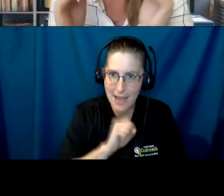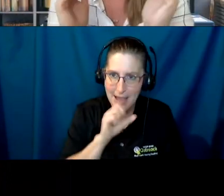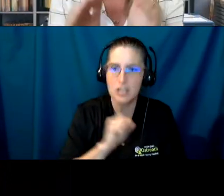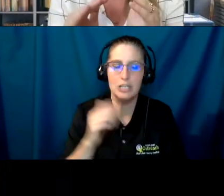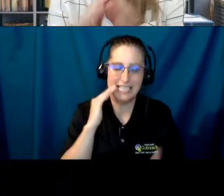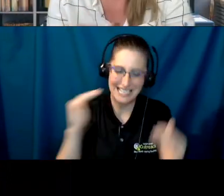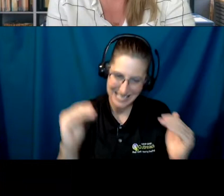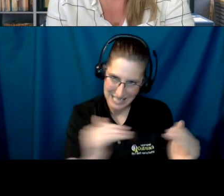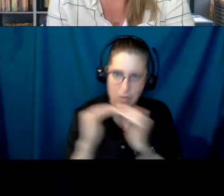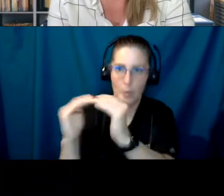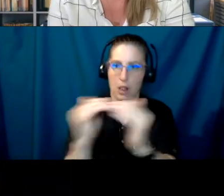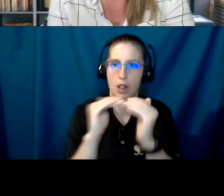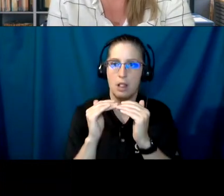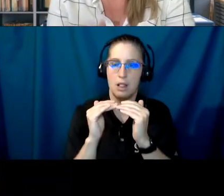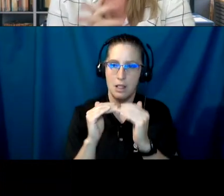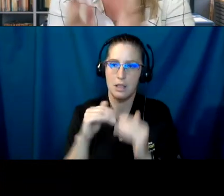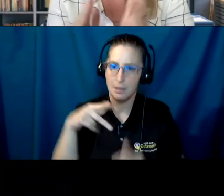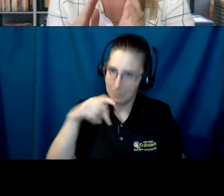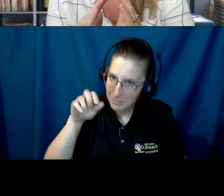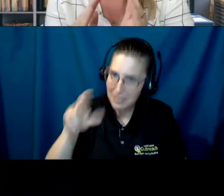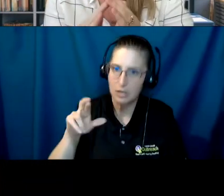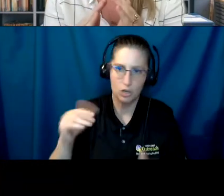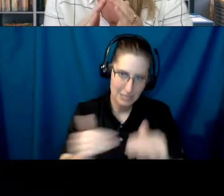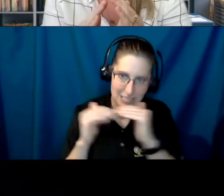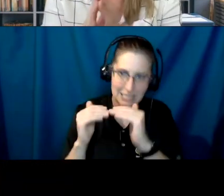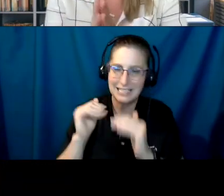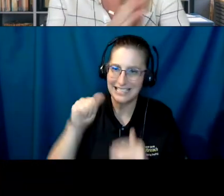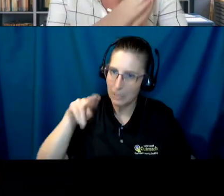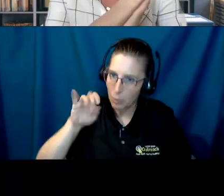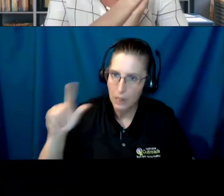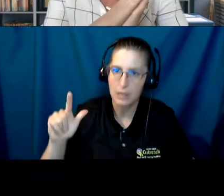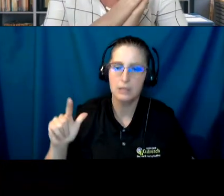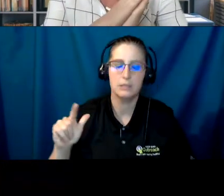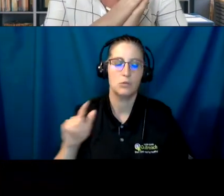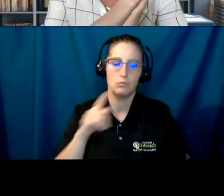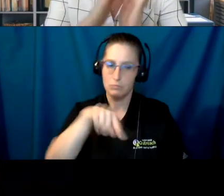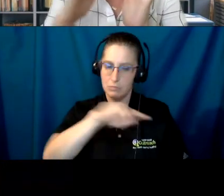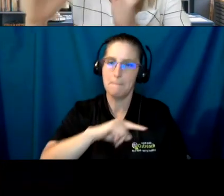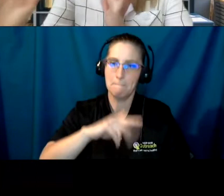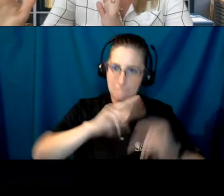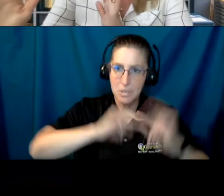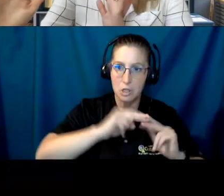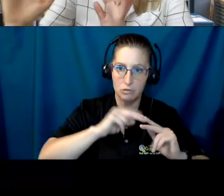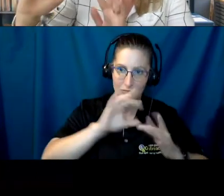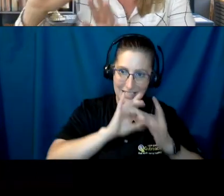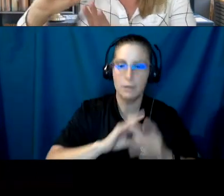people. So you know, build that relationship. And then if I ever felt like a student was starting